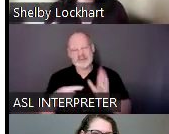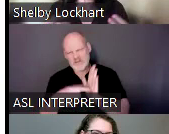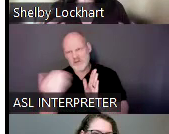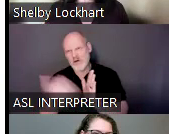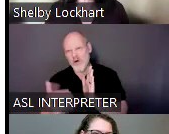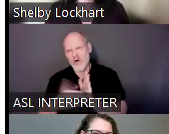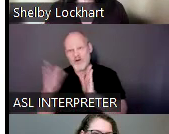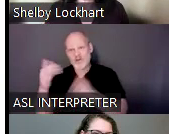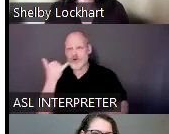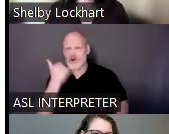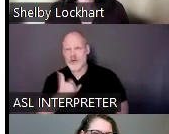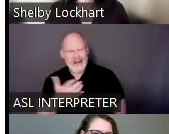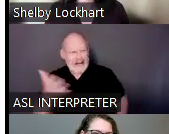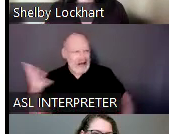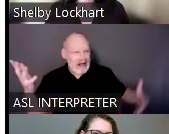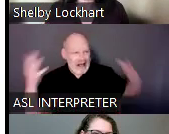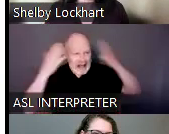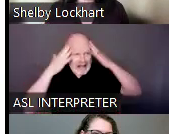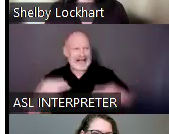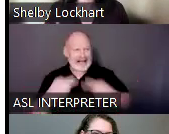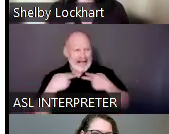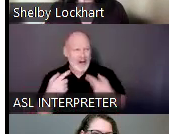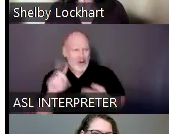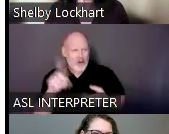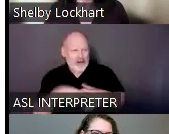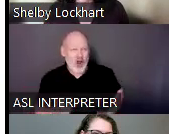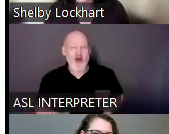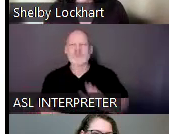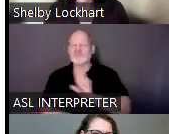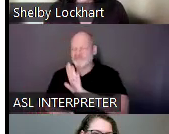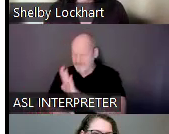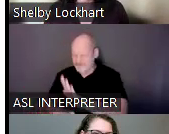"Well start with knowing your current reality, like what is your regular attendance rate